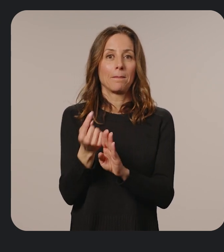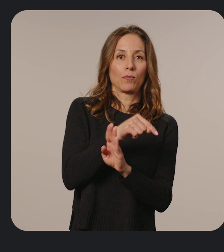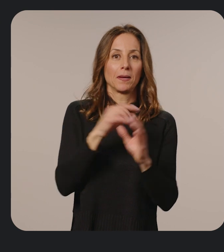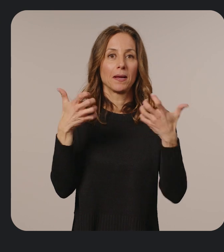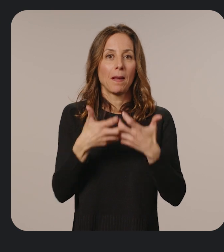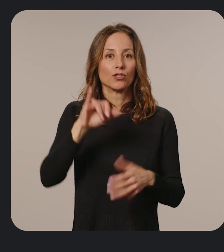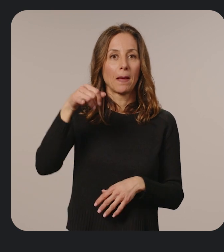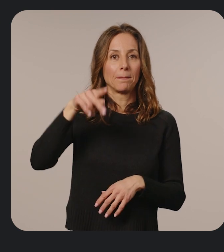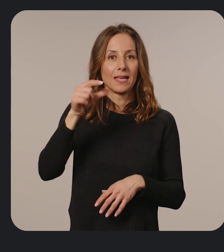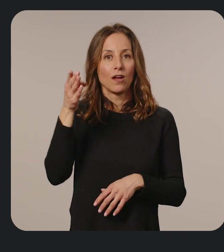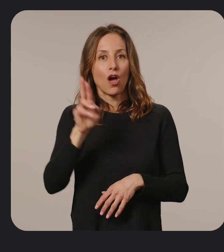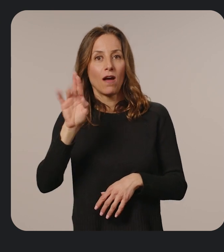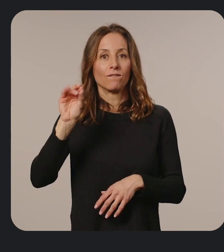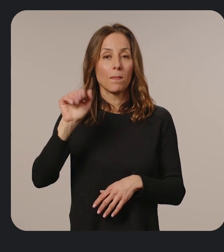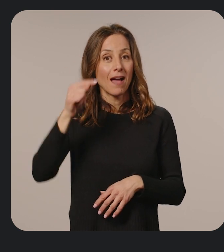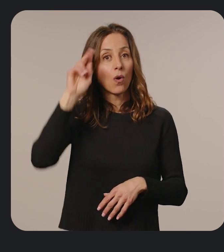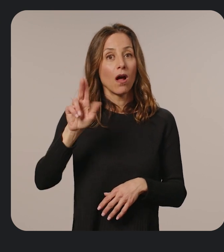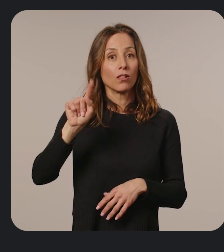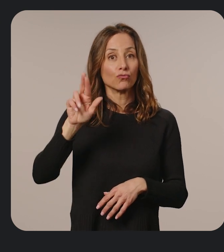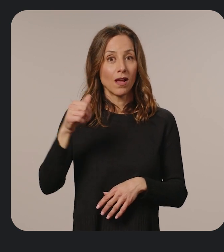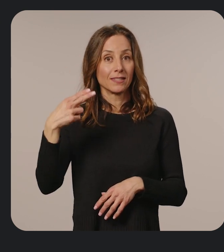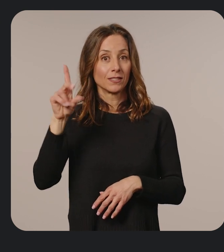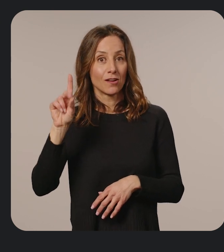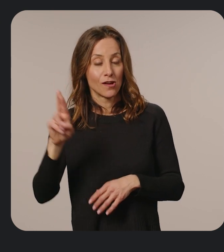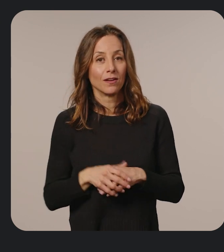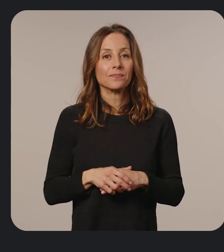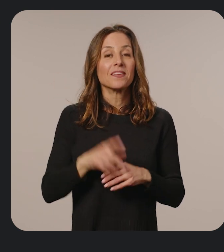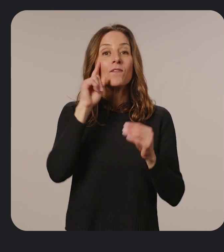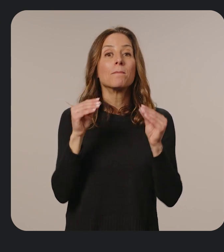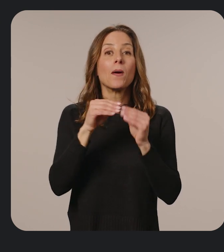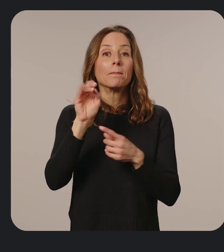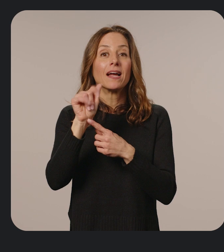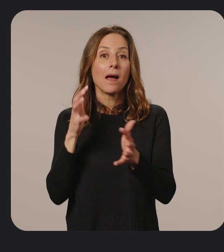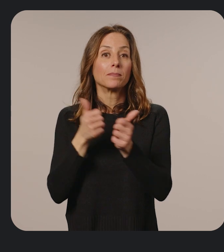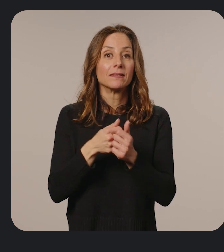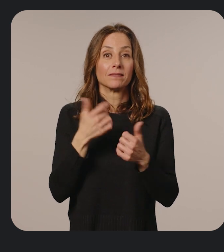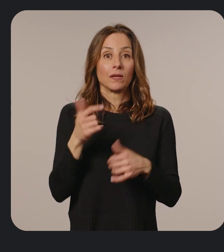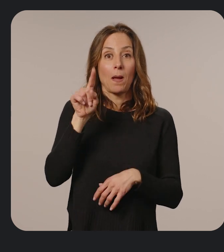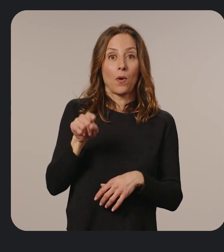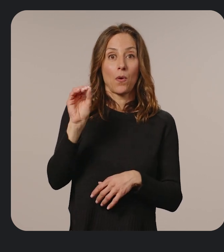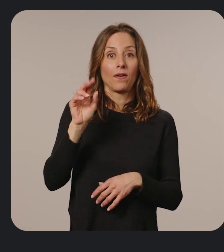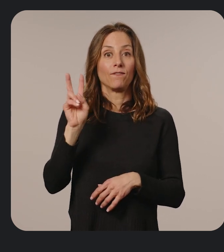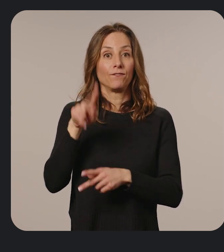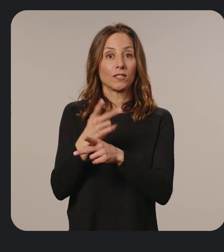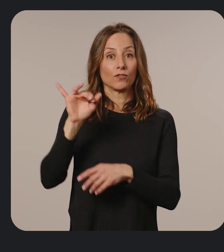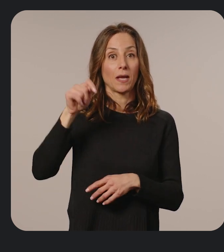And we've designed a backwards compatible JPEG format for ultra HDR. In more media updates, the stable 1.0 version